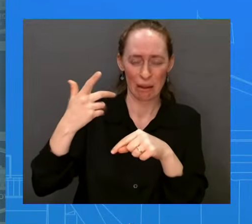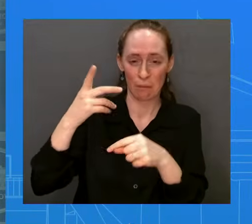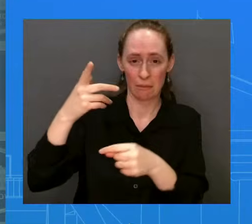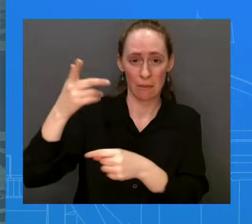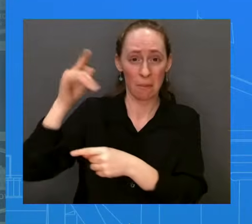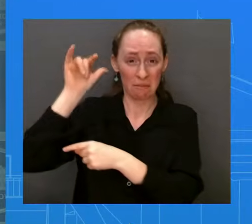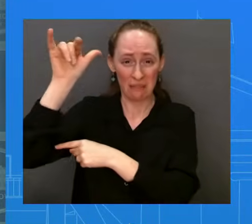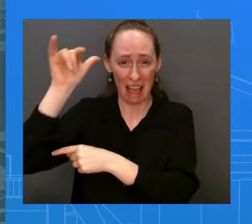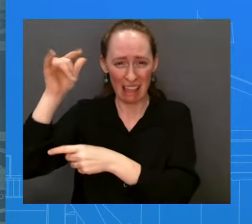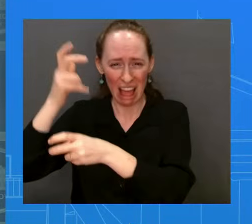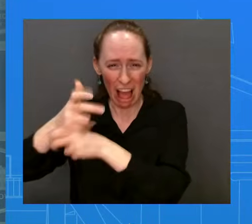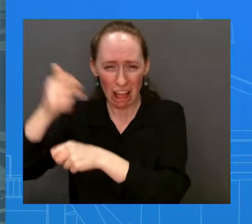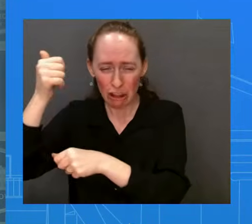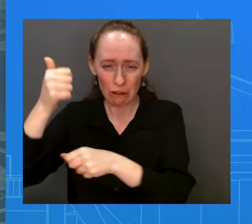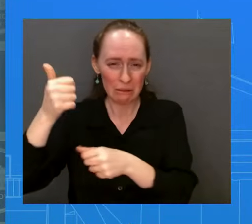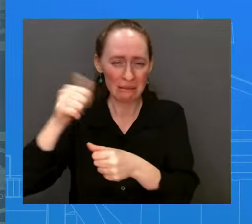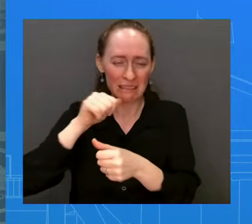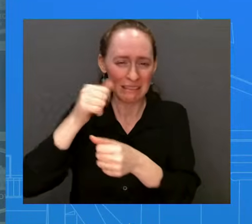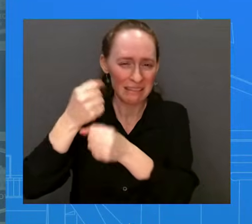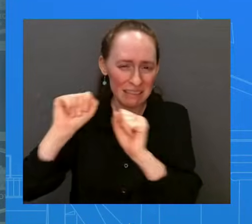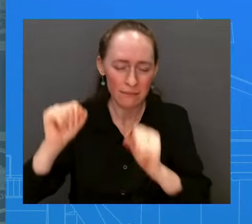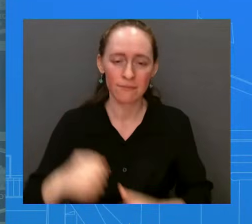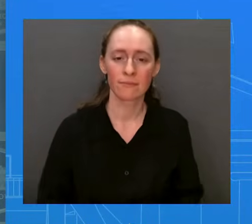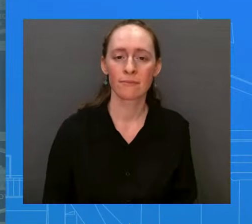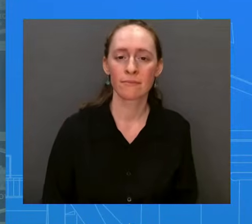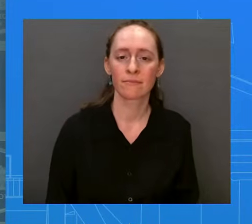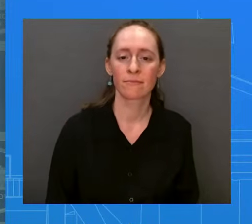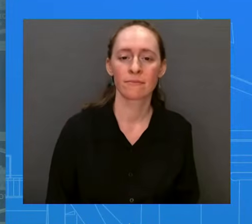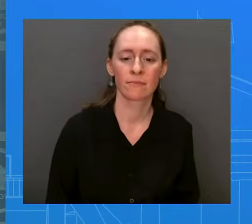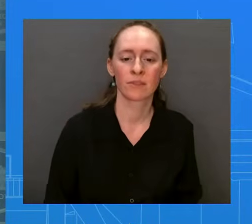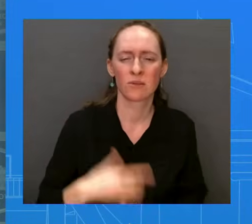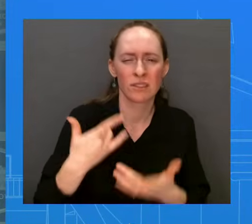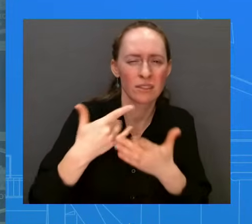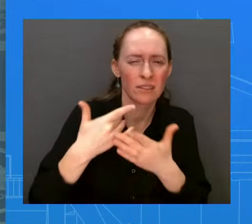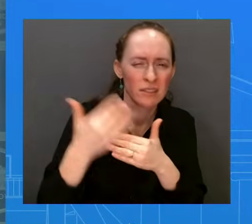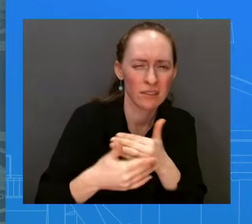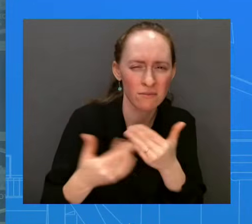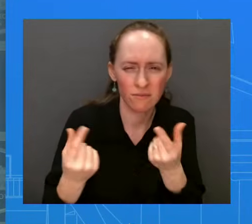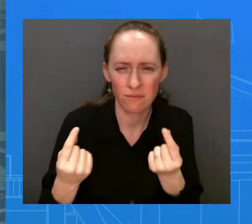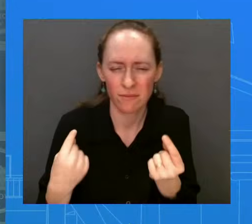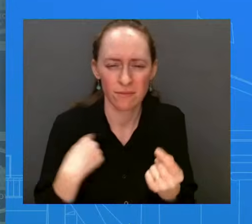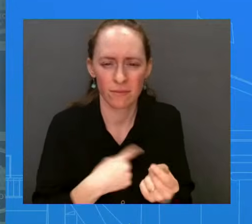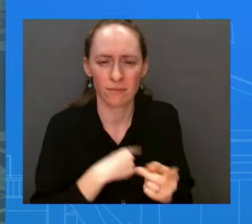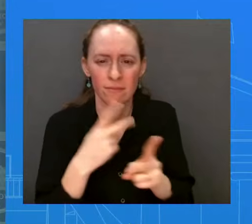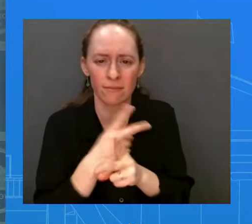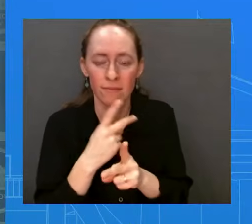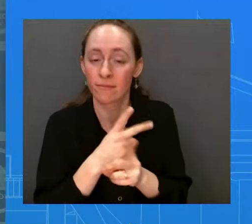in terms of whether there needs to be threshold changes, as you put up. I think it's important to just take a step back here.